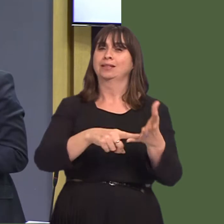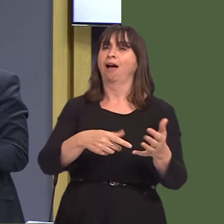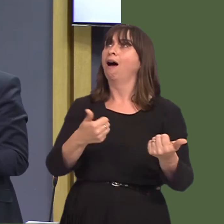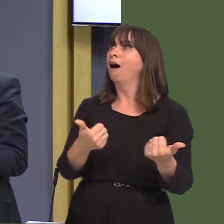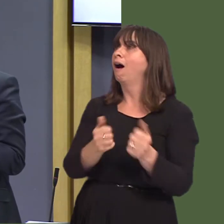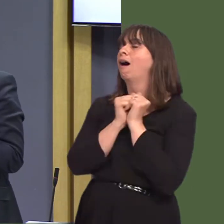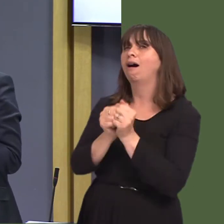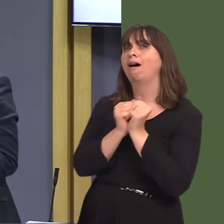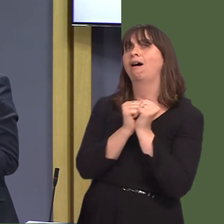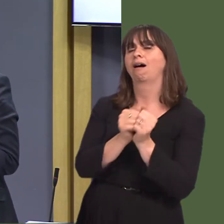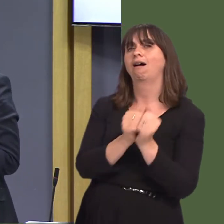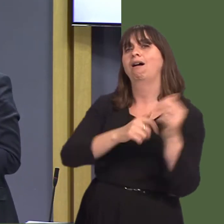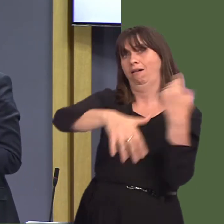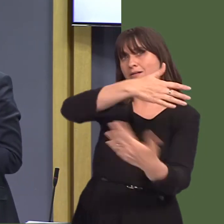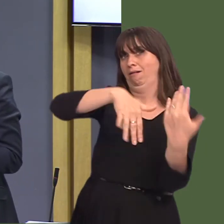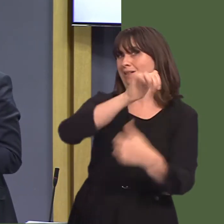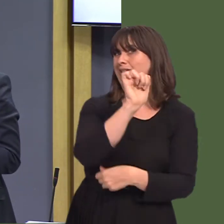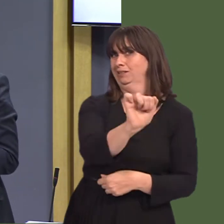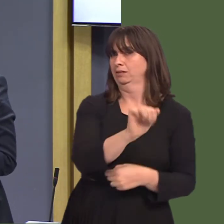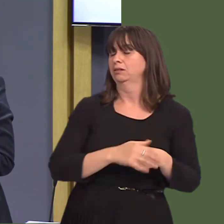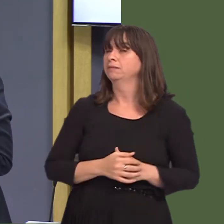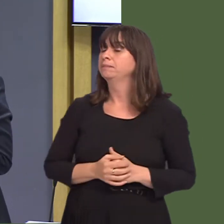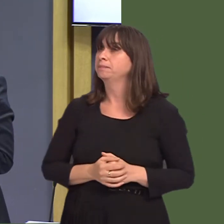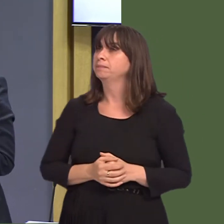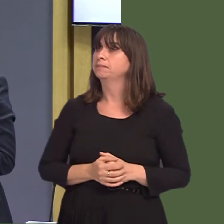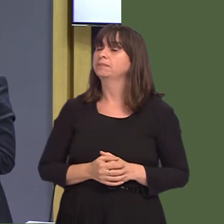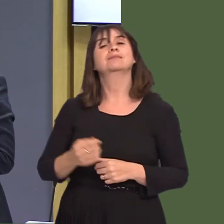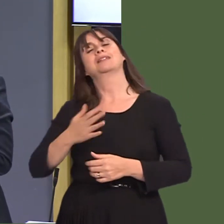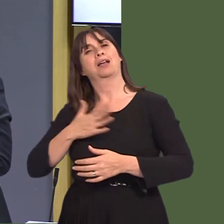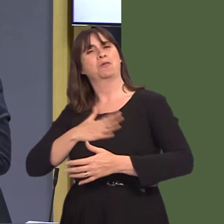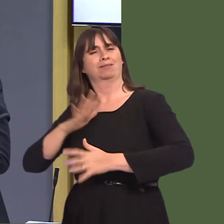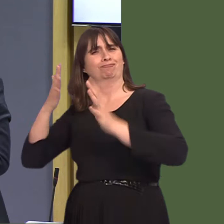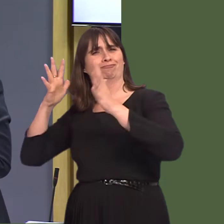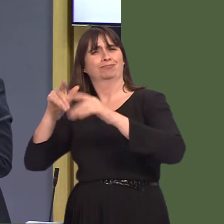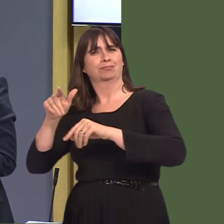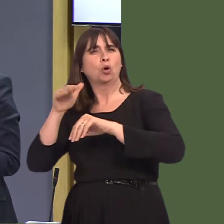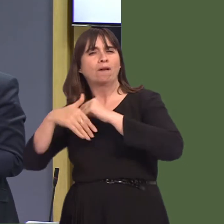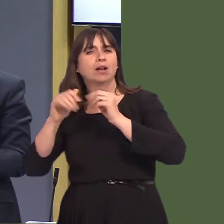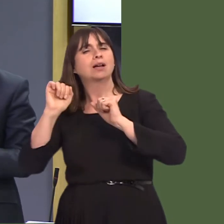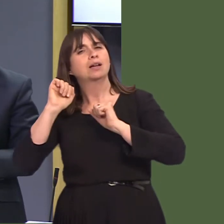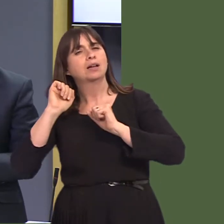My particular, I think, praise is for the actual educational work that that charity